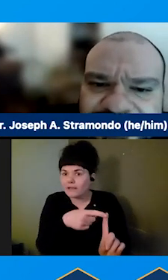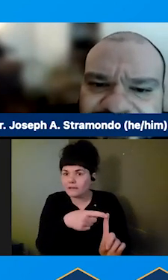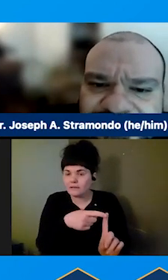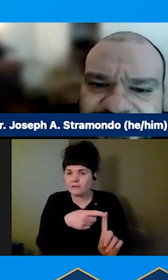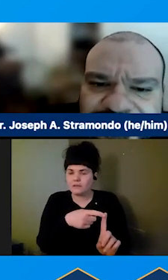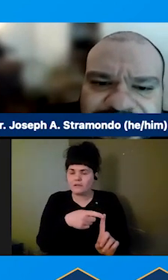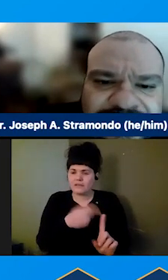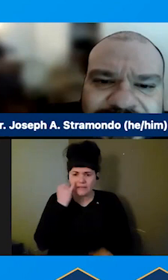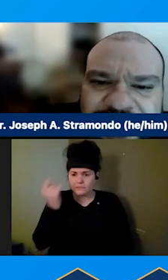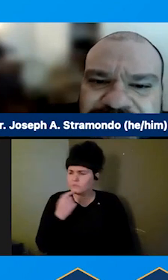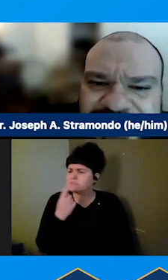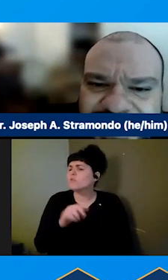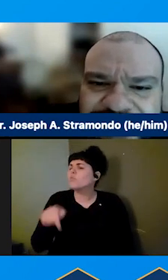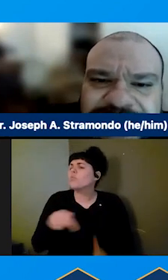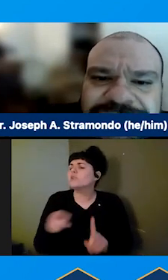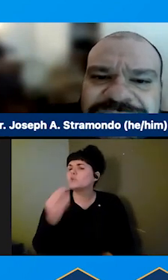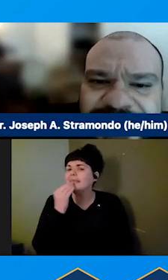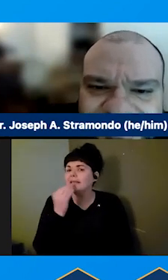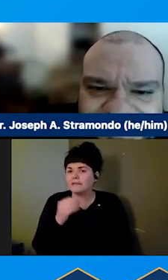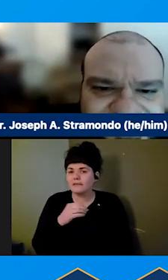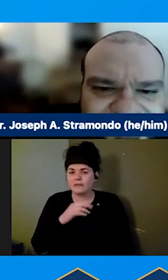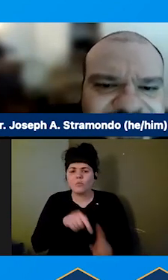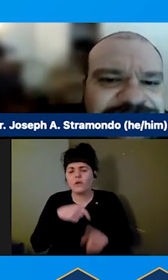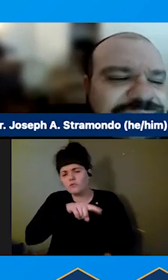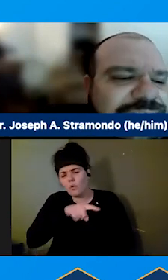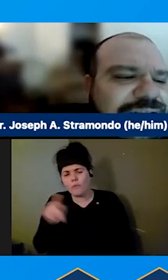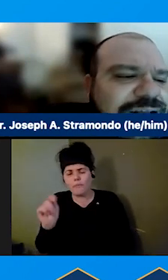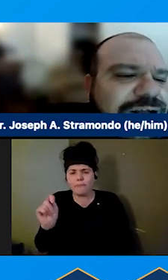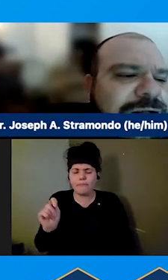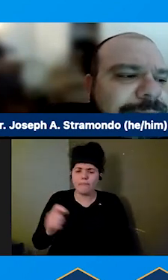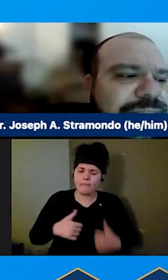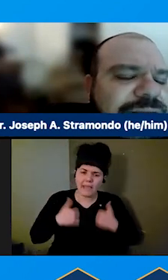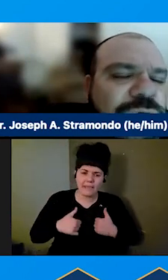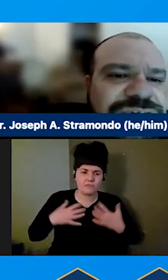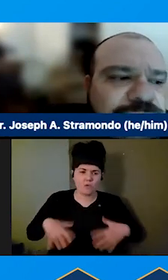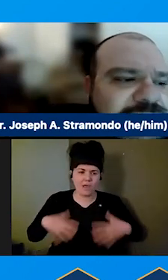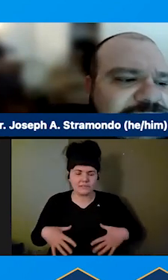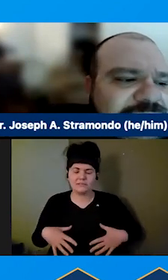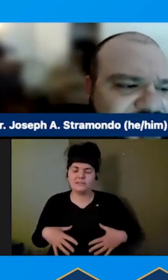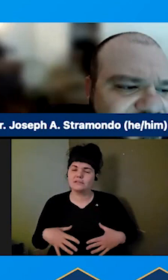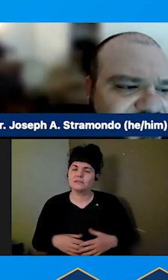your meals. When you bathe. When you get dressed. Right.